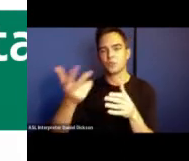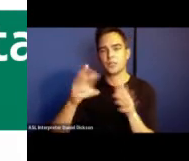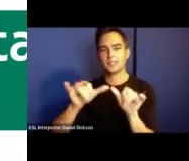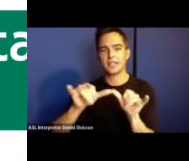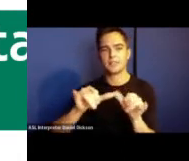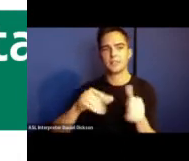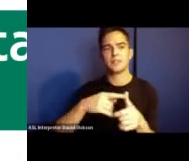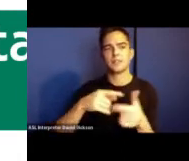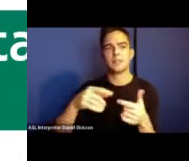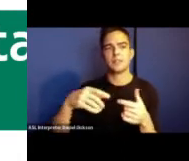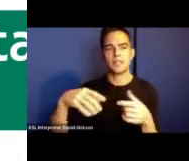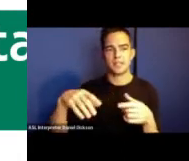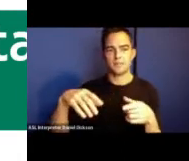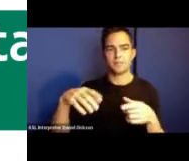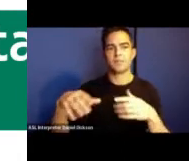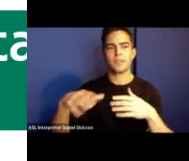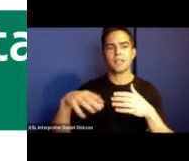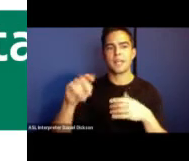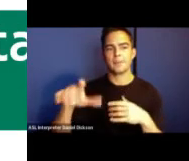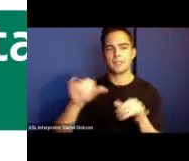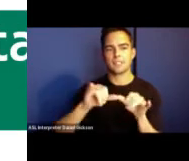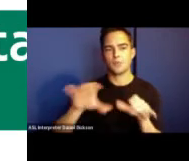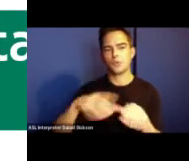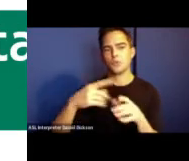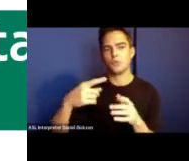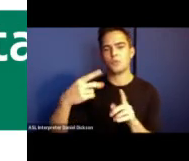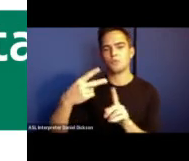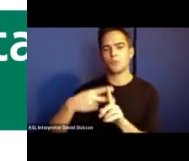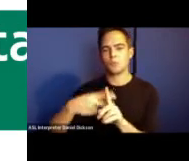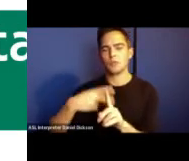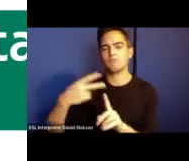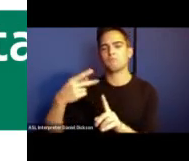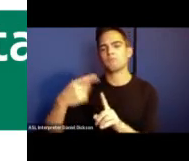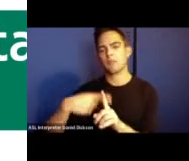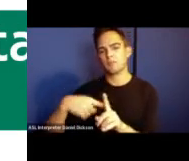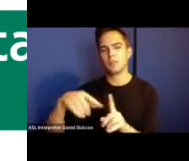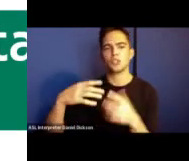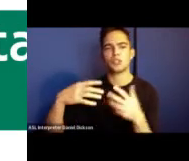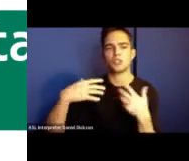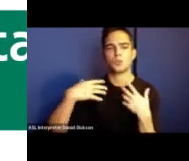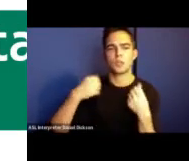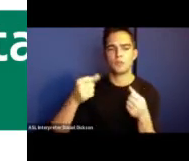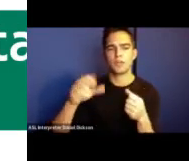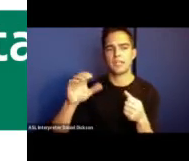capital scale would be done once a month or BI monthly to monitor recovery capital, and the engagement scale would be